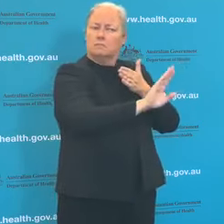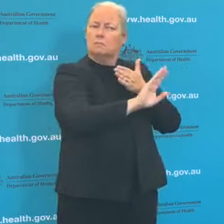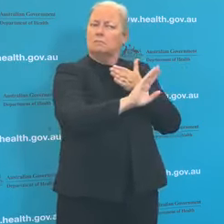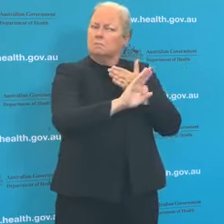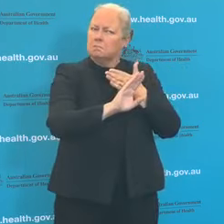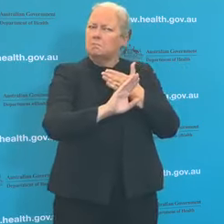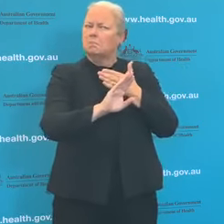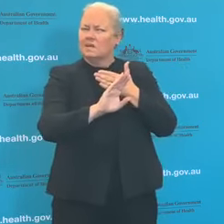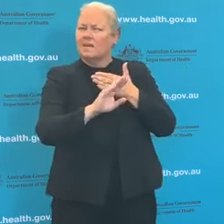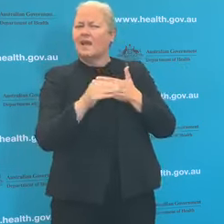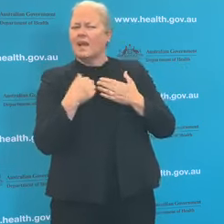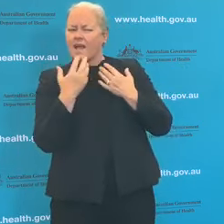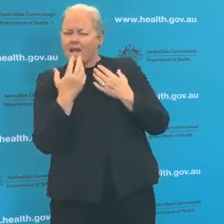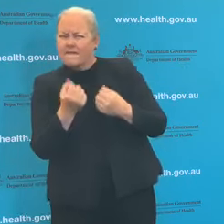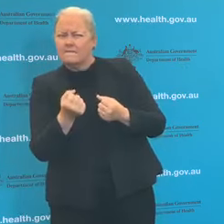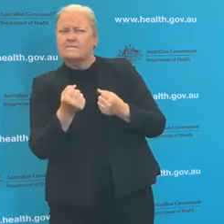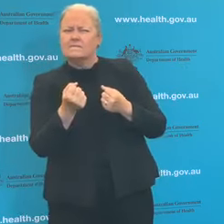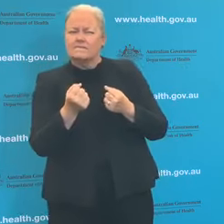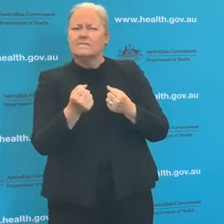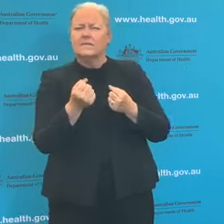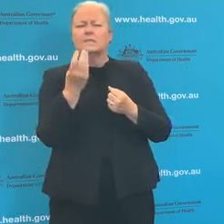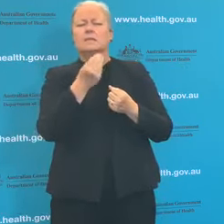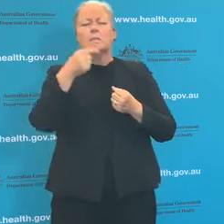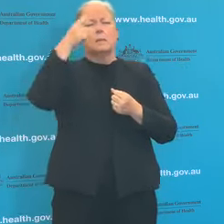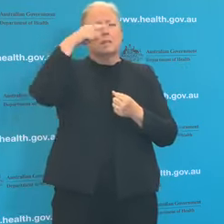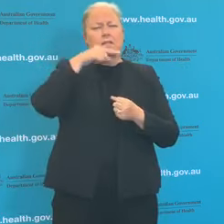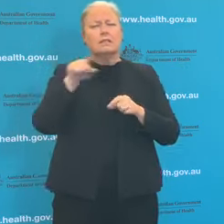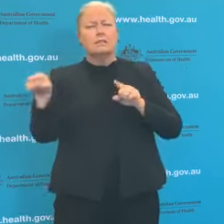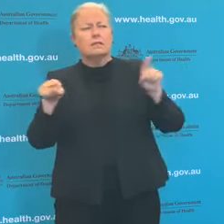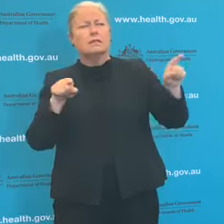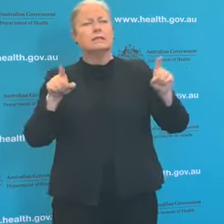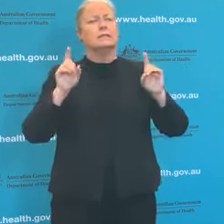various proxy measures of mobility that people are starting to move around. We